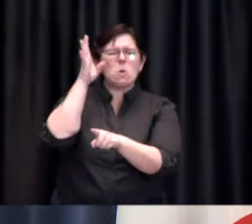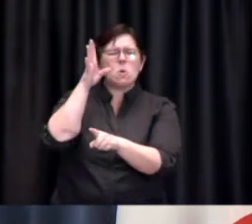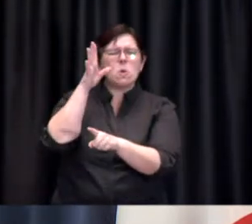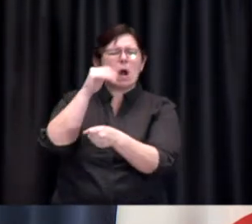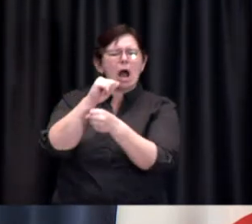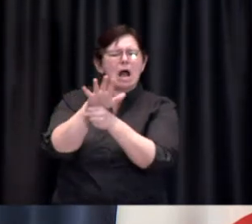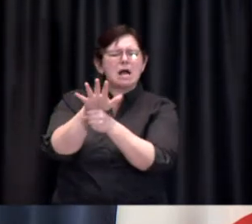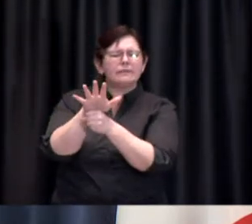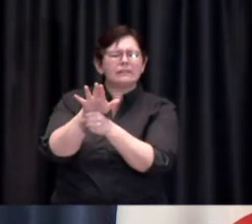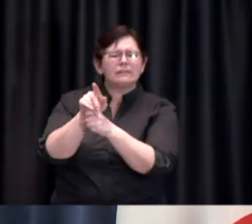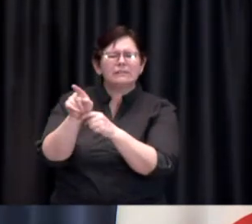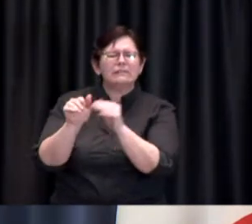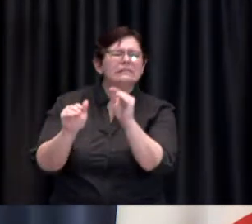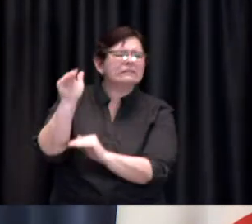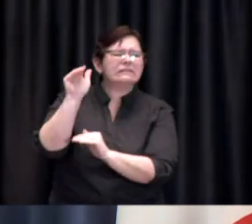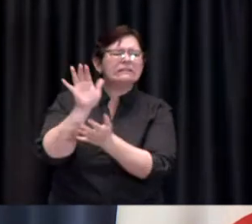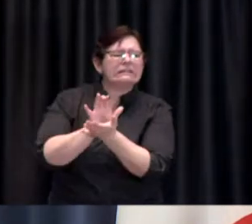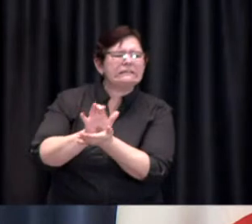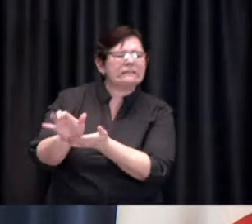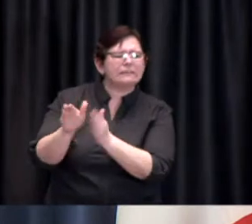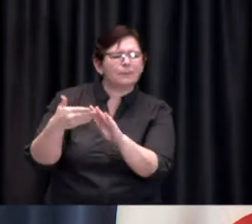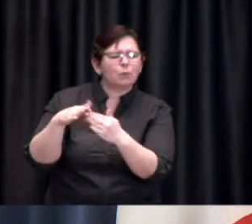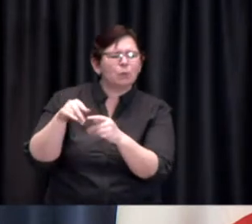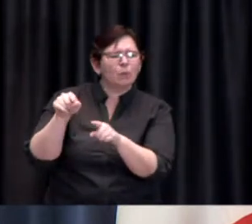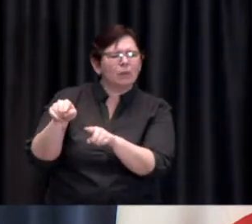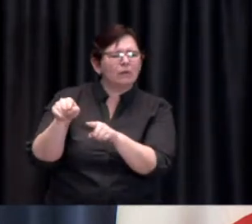as part of the early going as well?